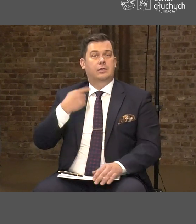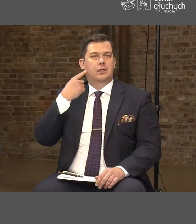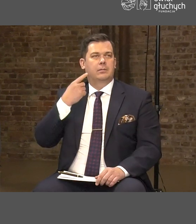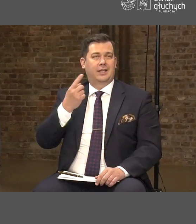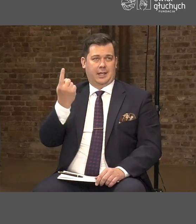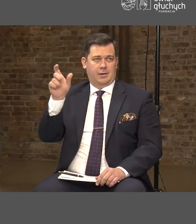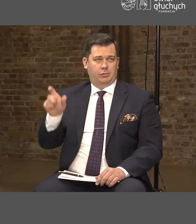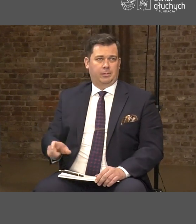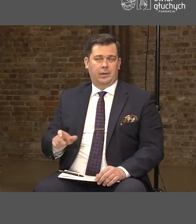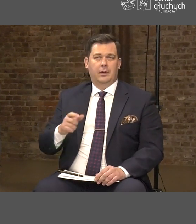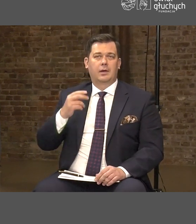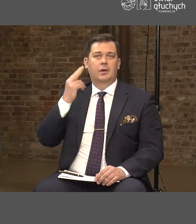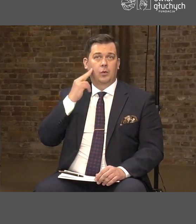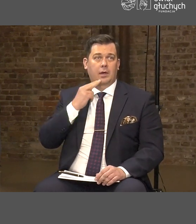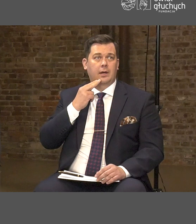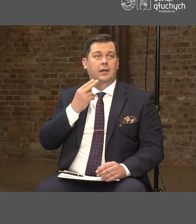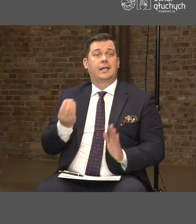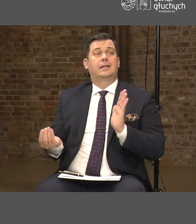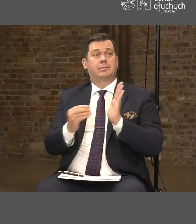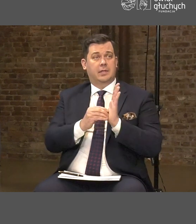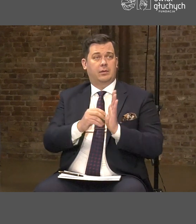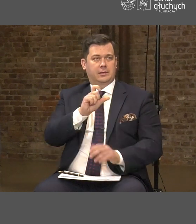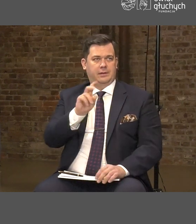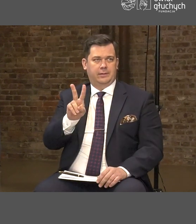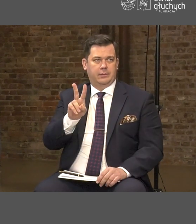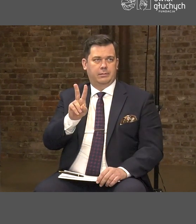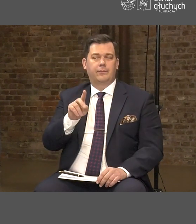as one deaf person wrote in the CV,